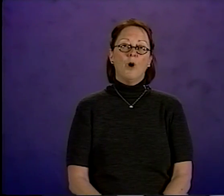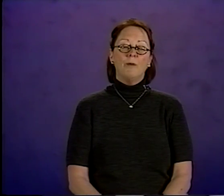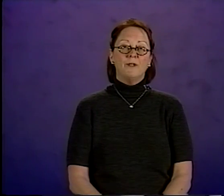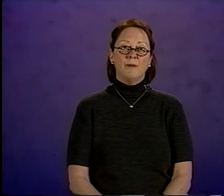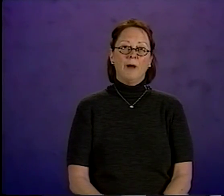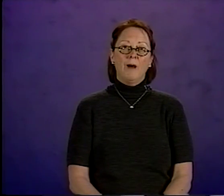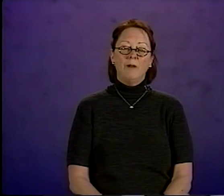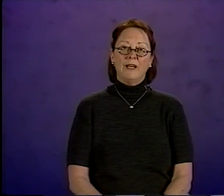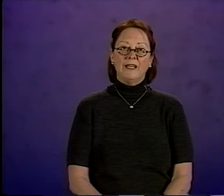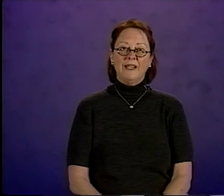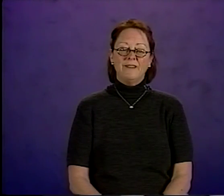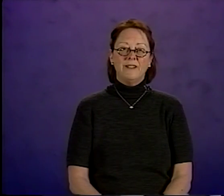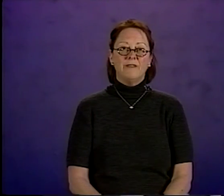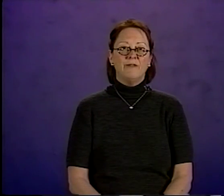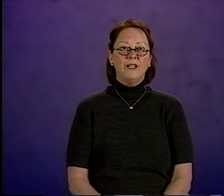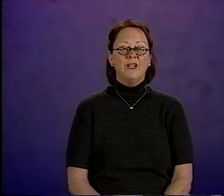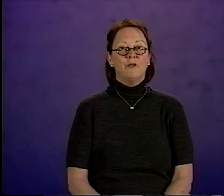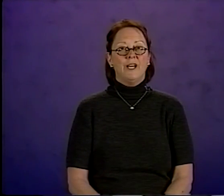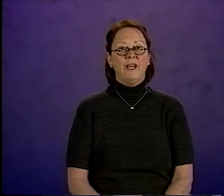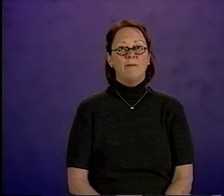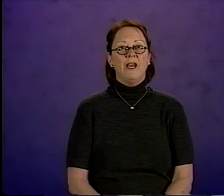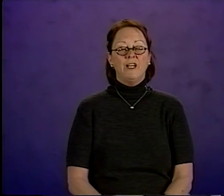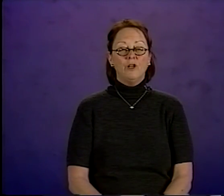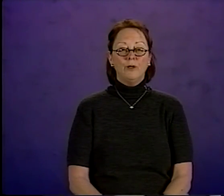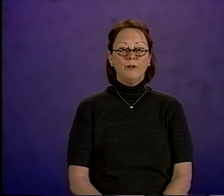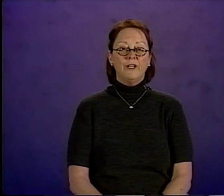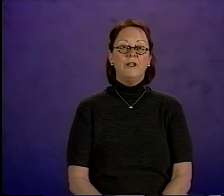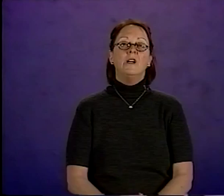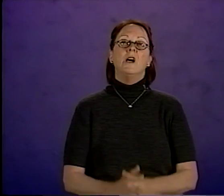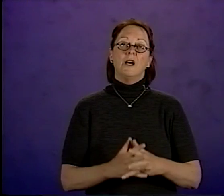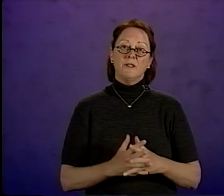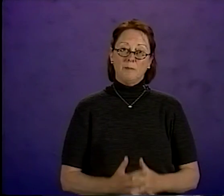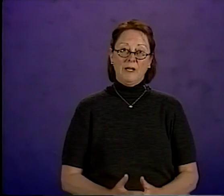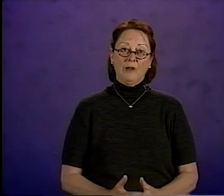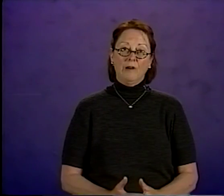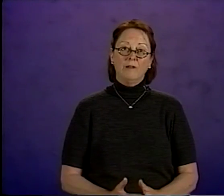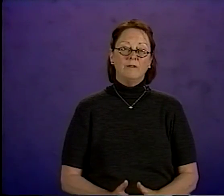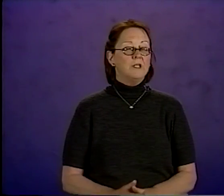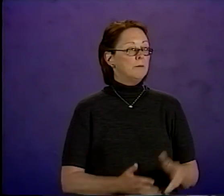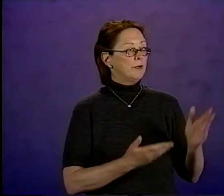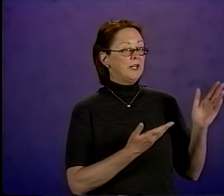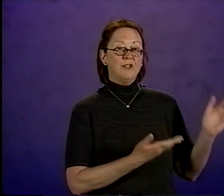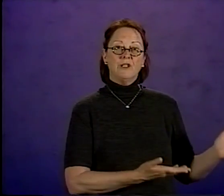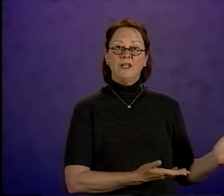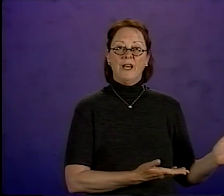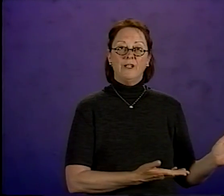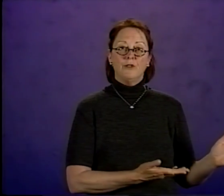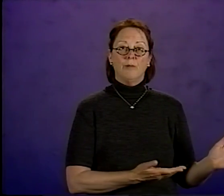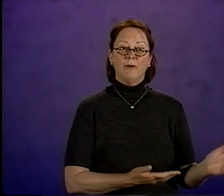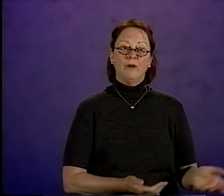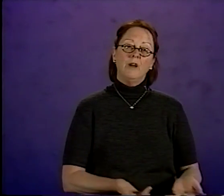open to the public and easy to videotape and included a speaker, potentially an interpreter, and